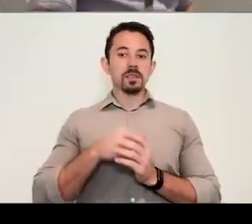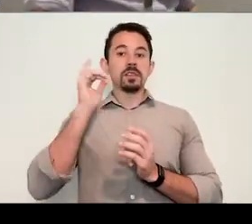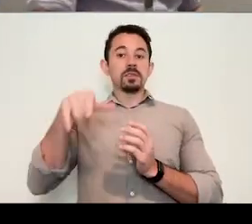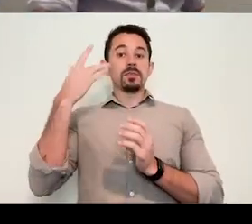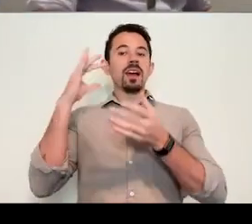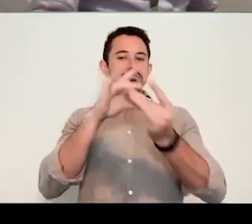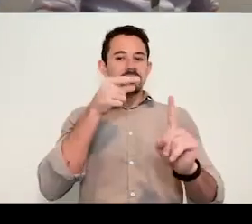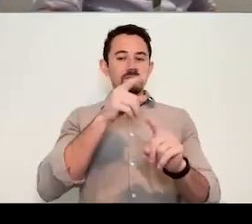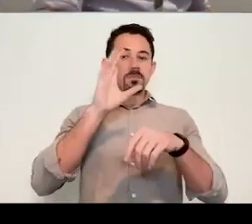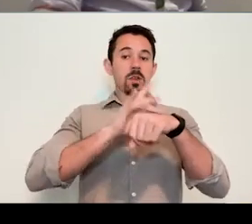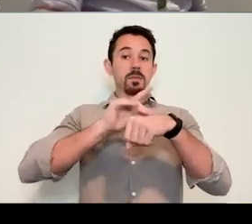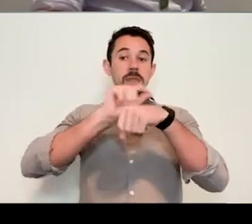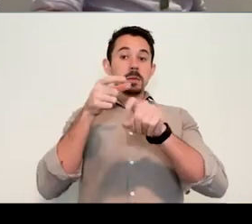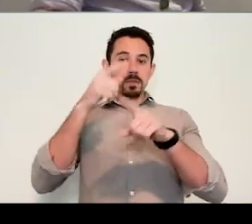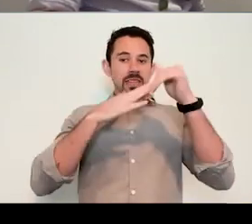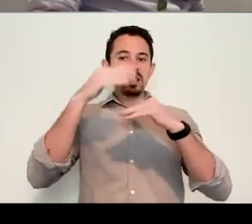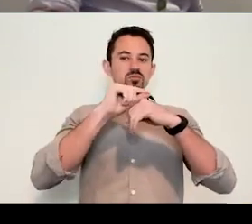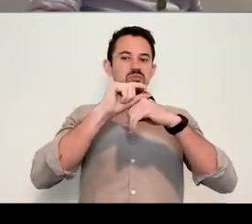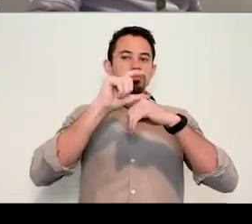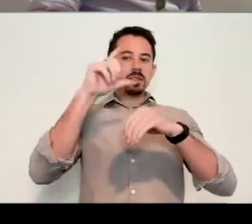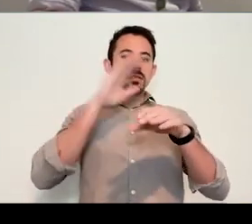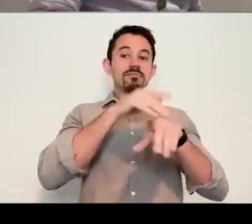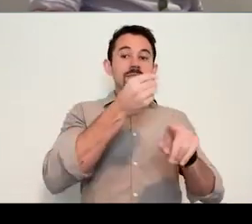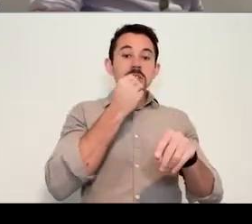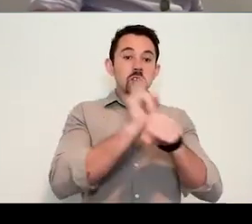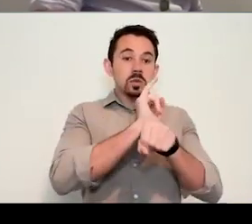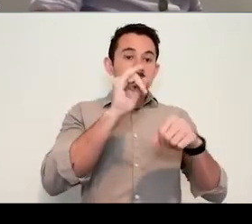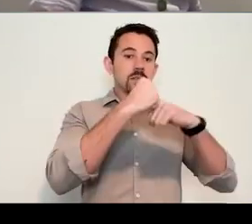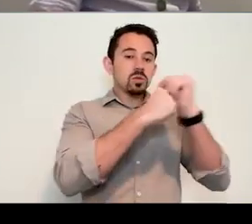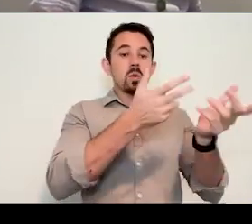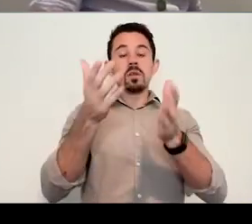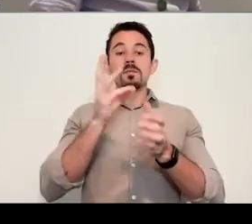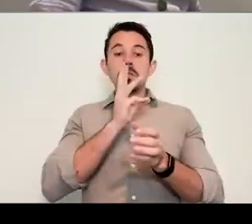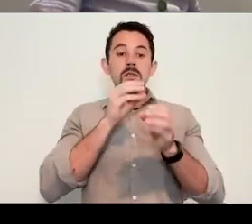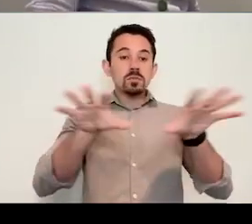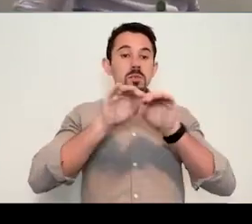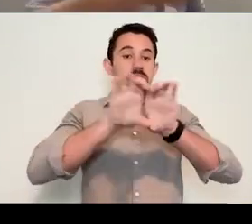Biofilms can also form on a variety of medical devices and in tissues. In fact,